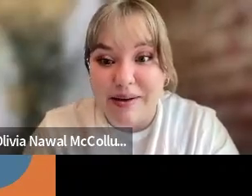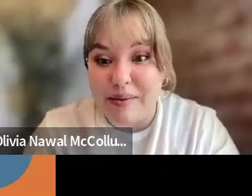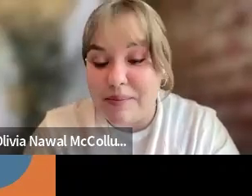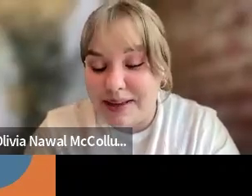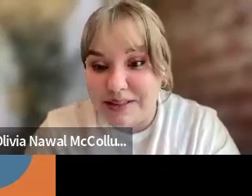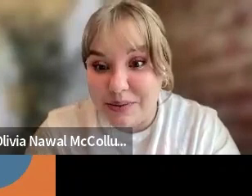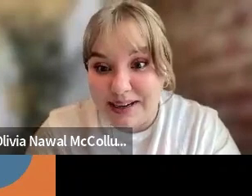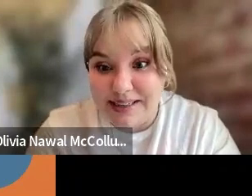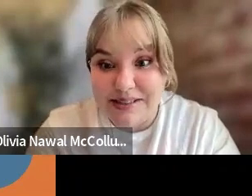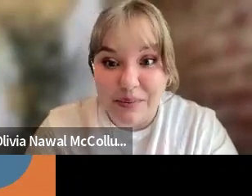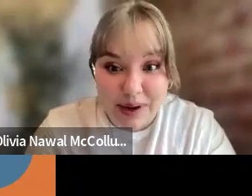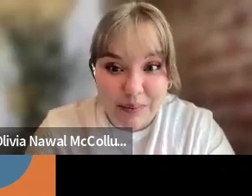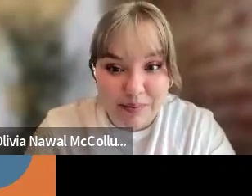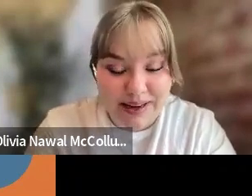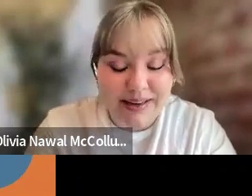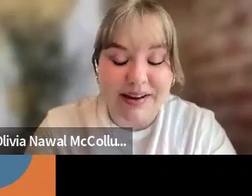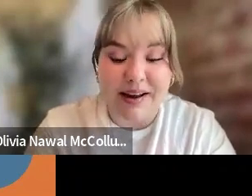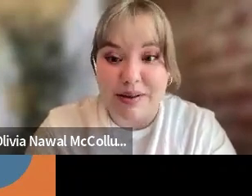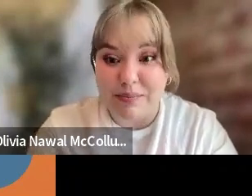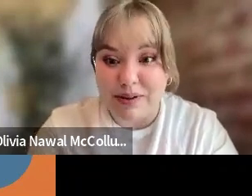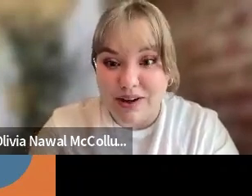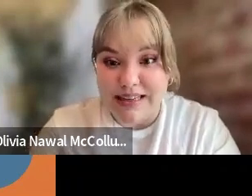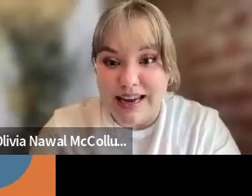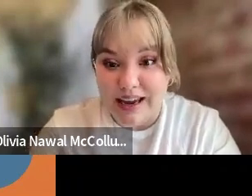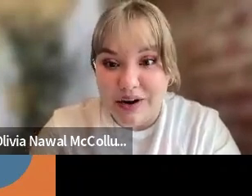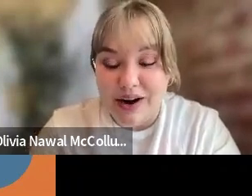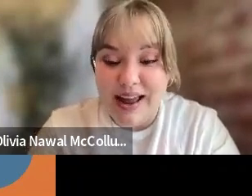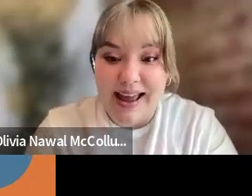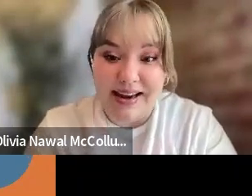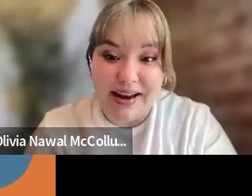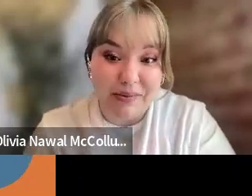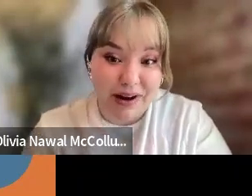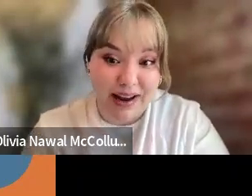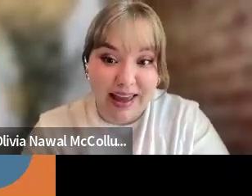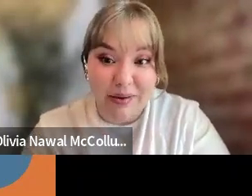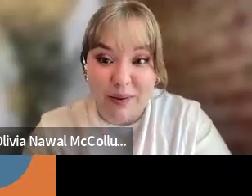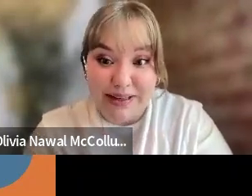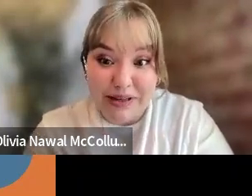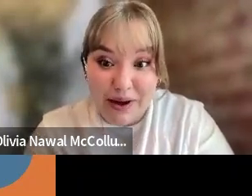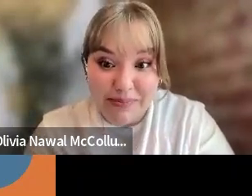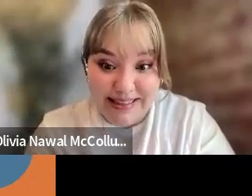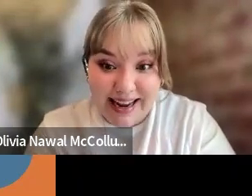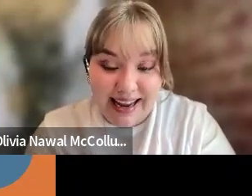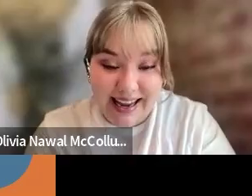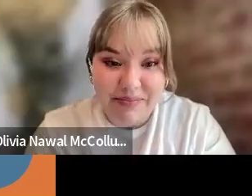the participant can see the signs. Thank you. Wonderful, thank you.